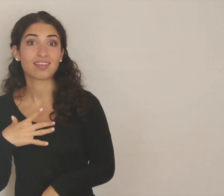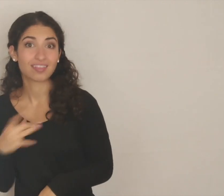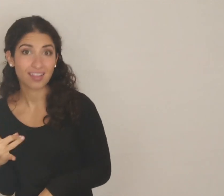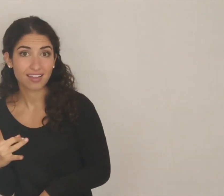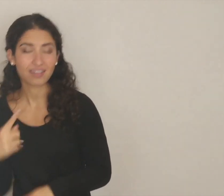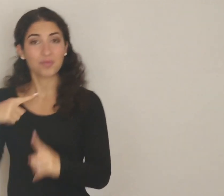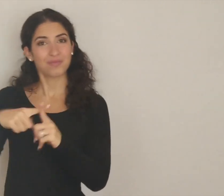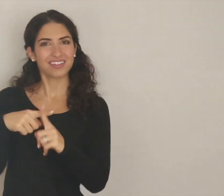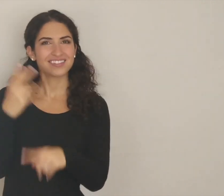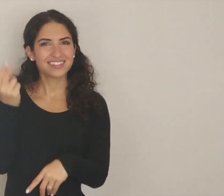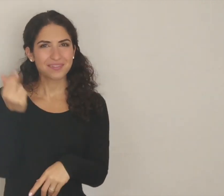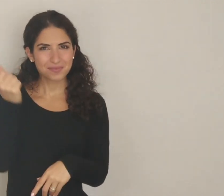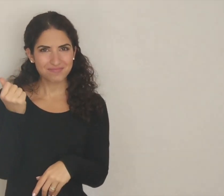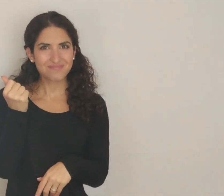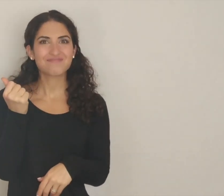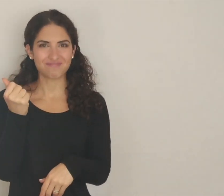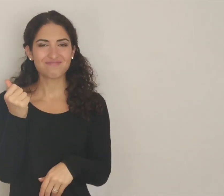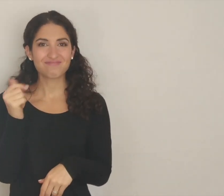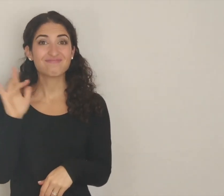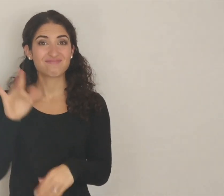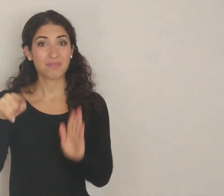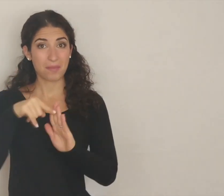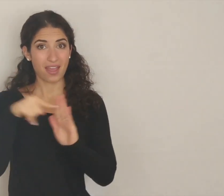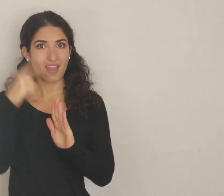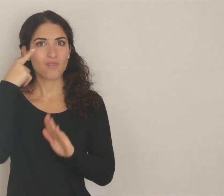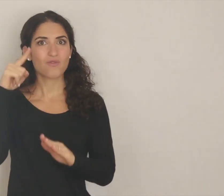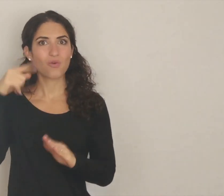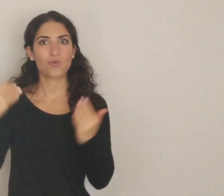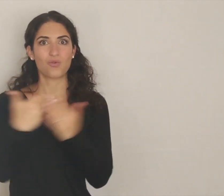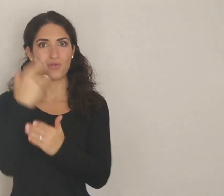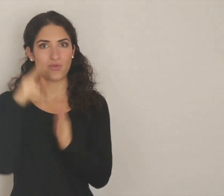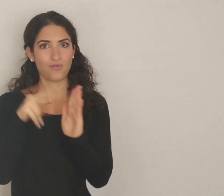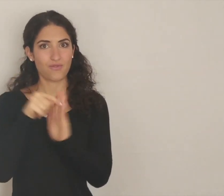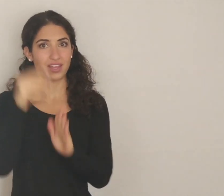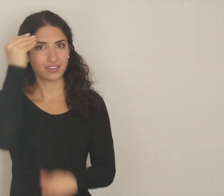click "LIKE", plus subscribe! Tap the bell to get notified about